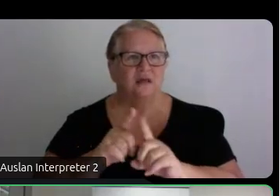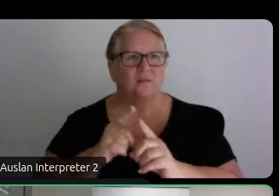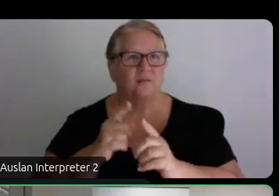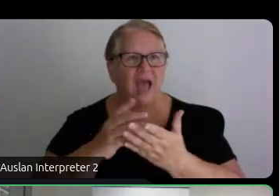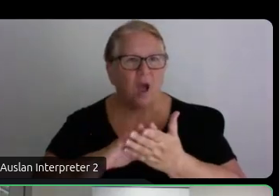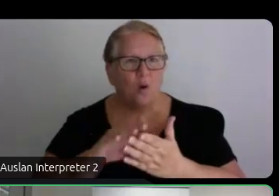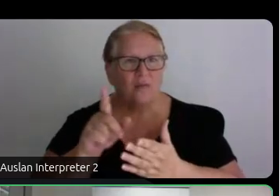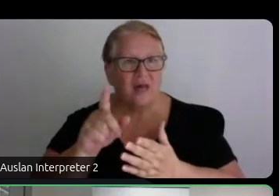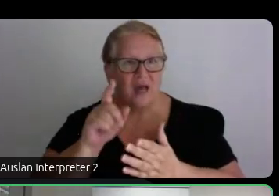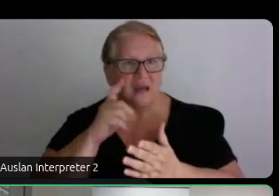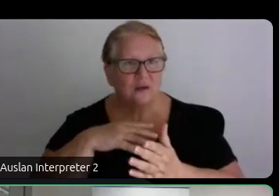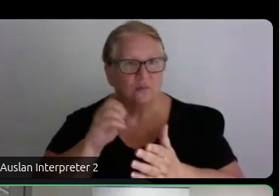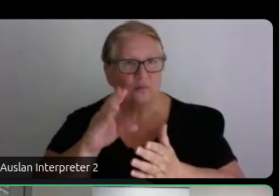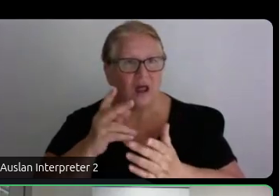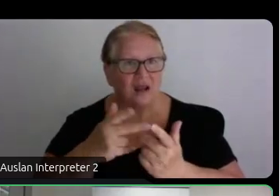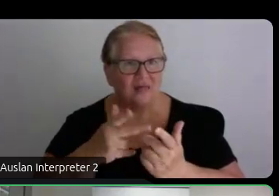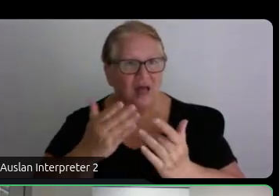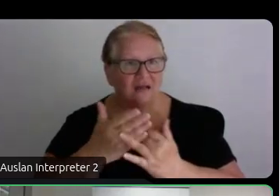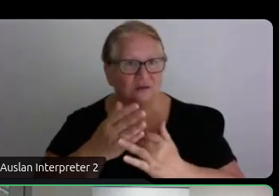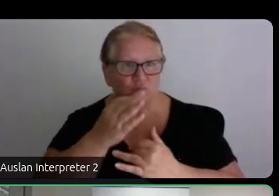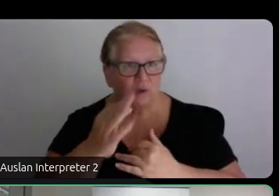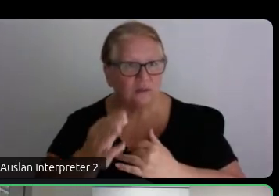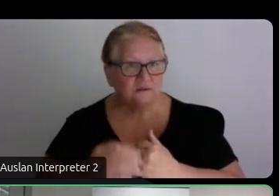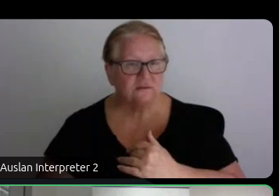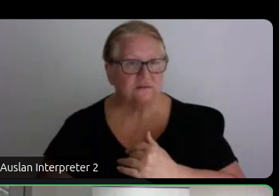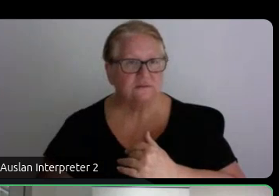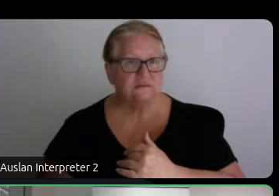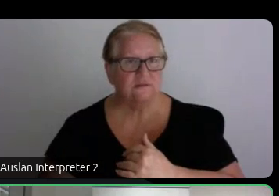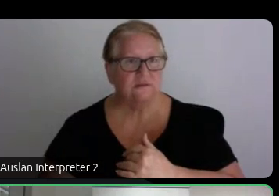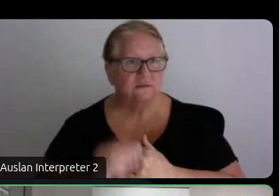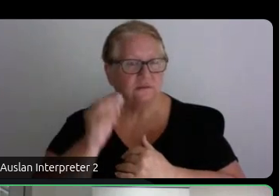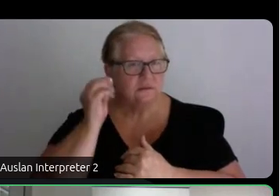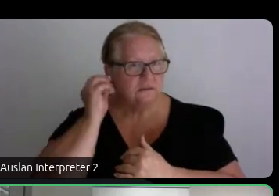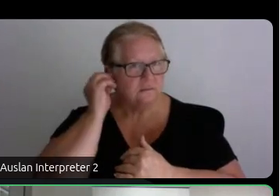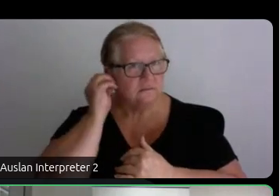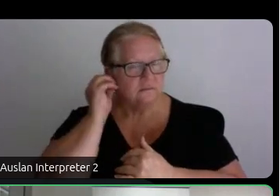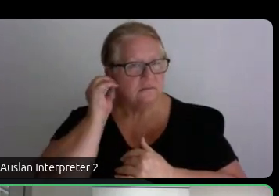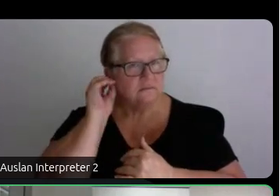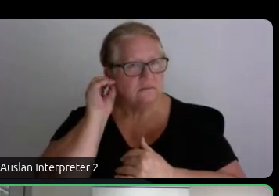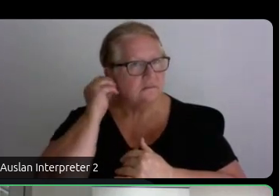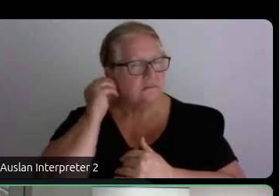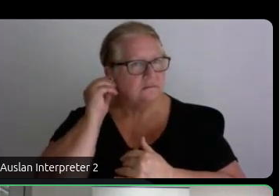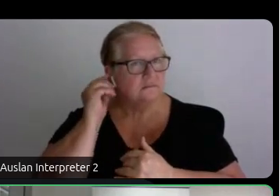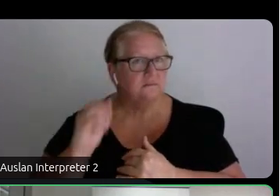submit a new access request or apply for a plan review? Um, I will get into this a little bit